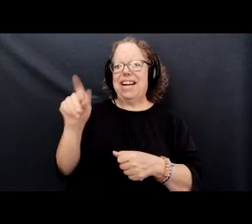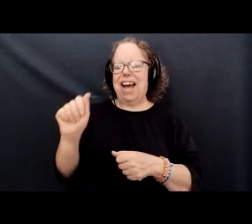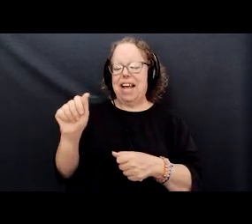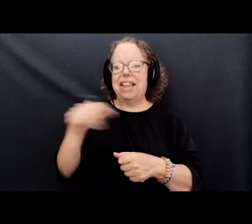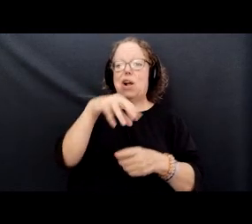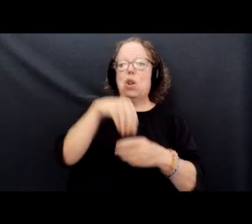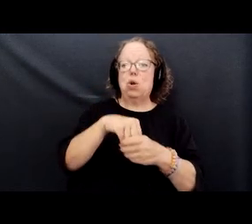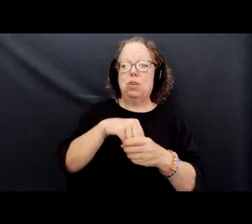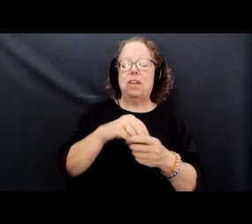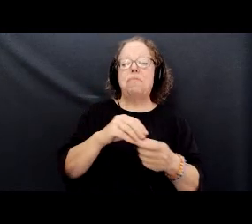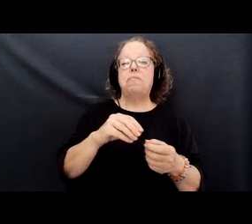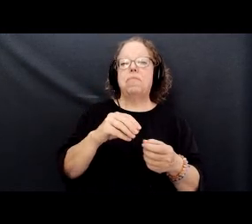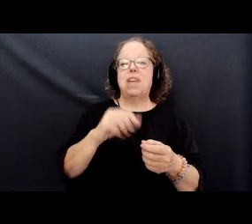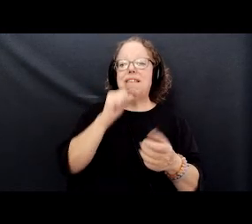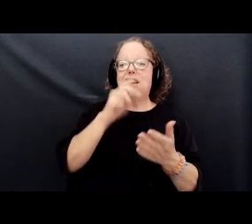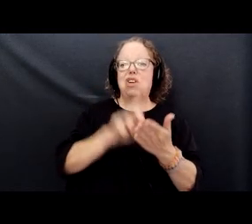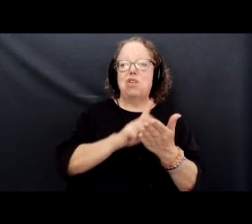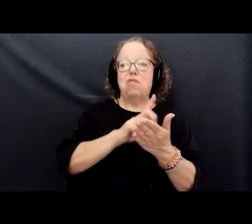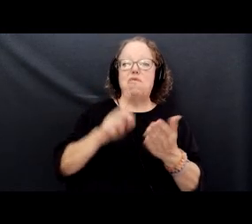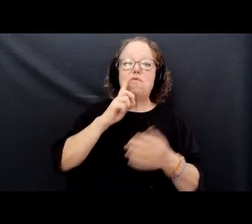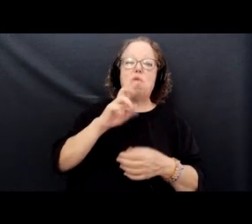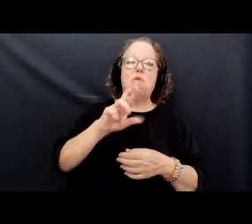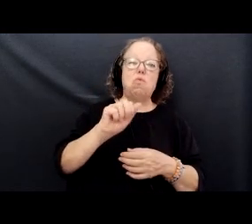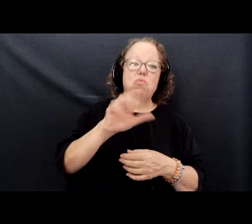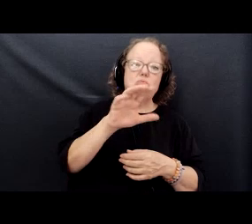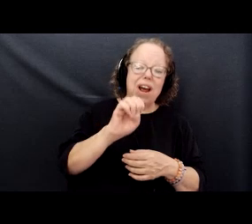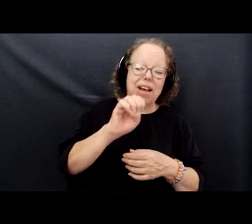color, and national origin. And as we know, ADA is about non-discrimination [for people] with